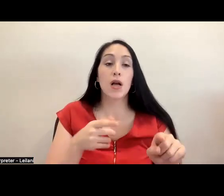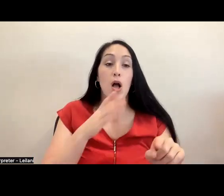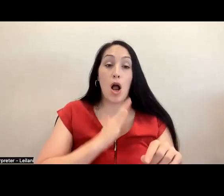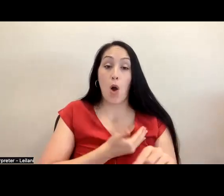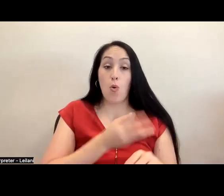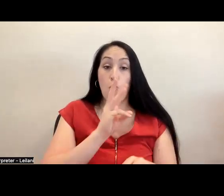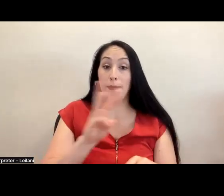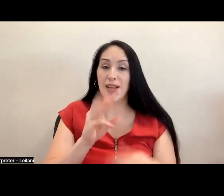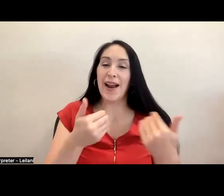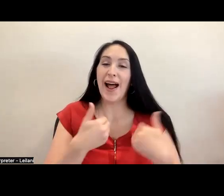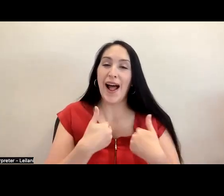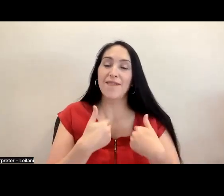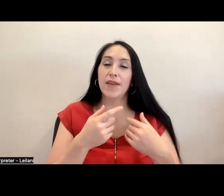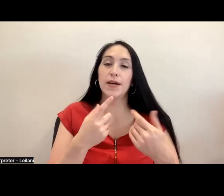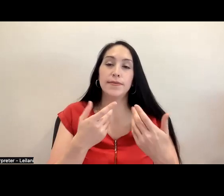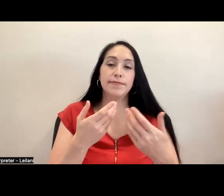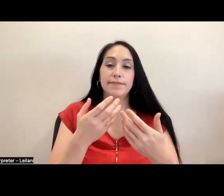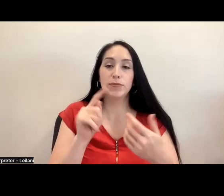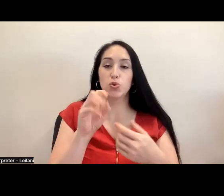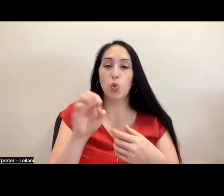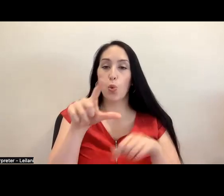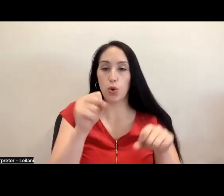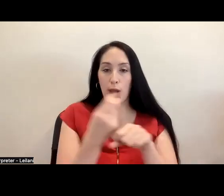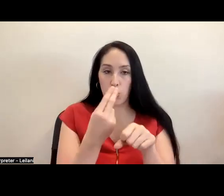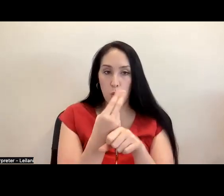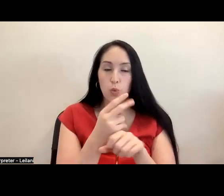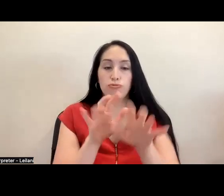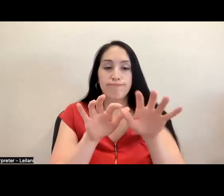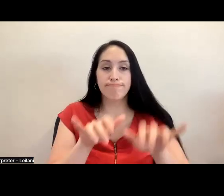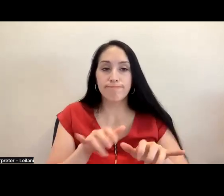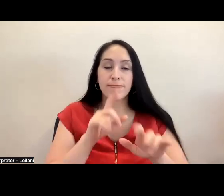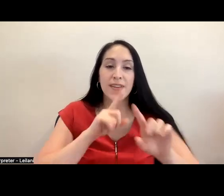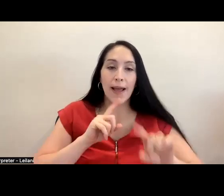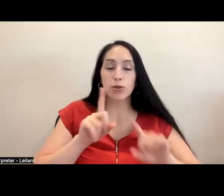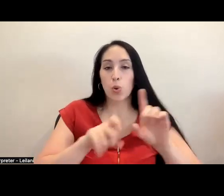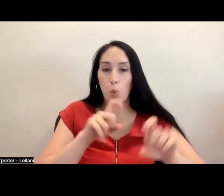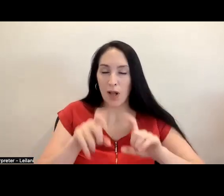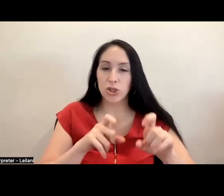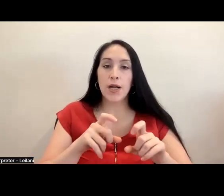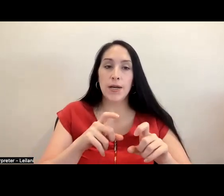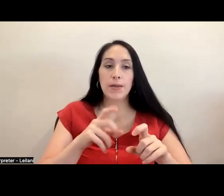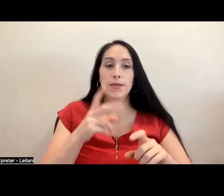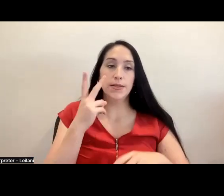if they have a diagnosis of a significant disability that's going to impact their daily